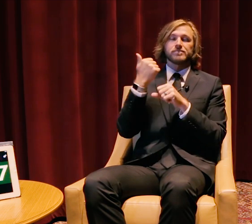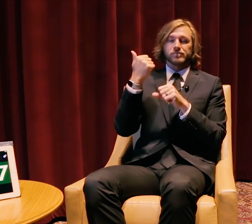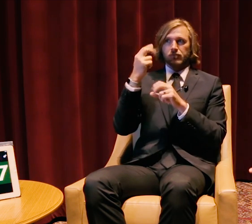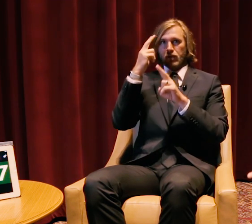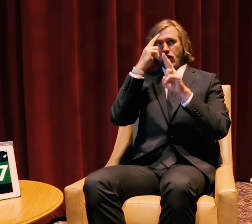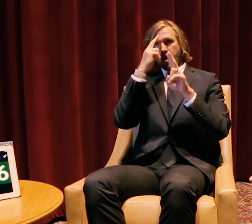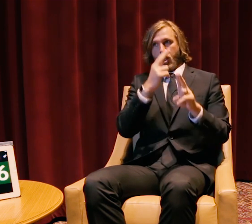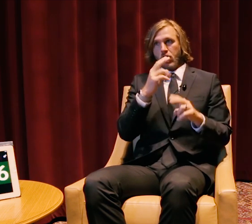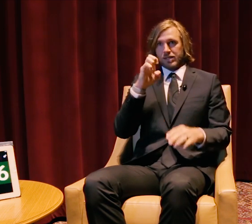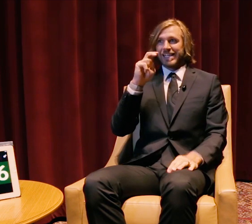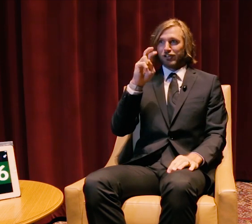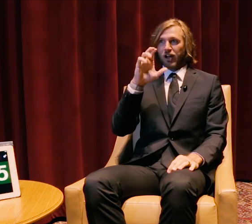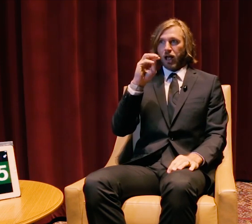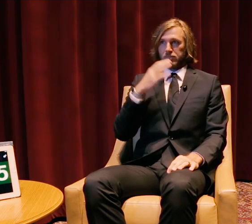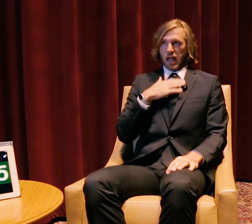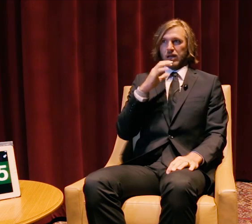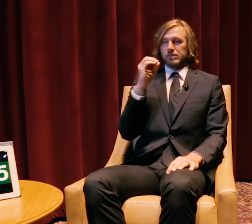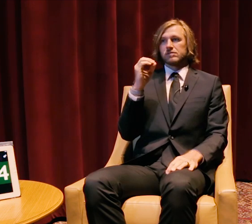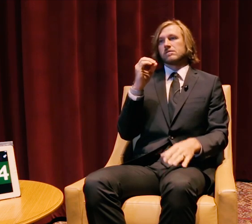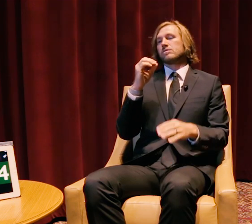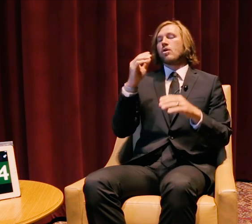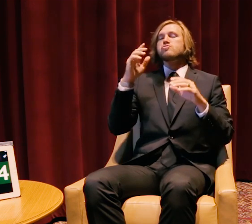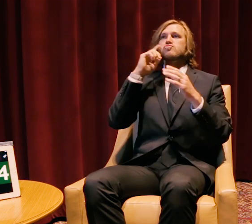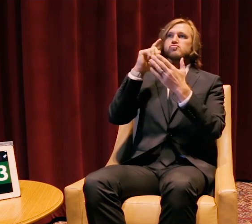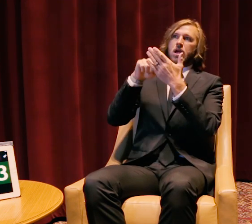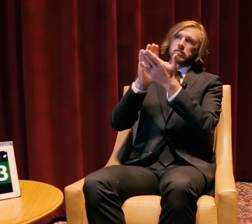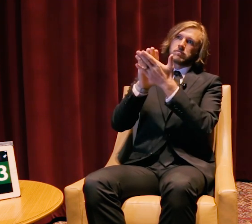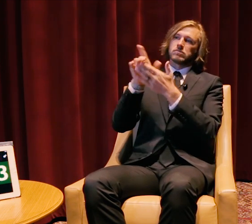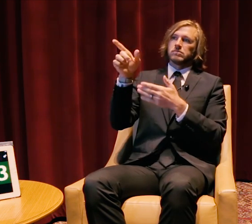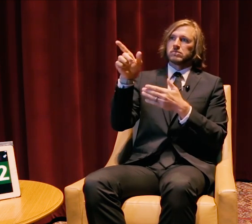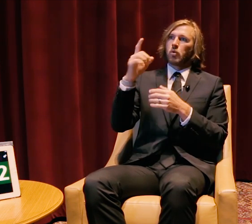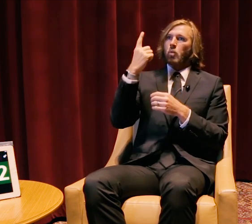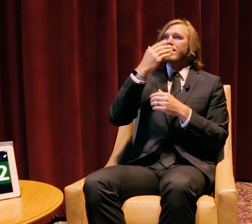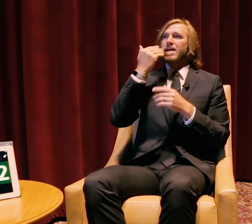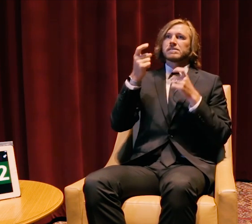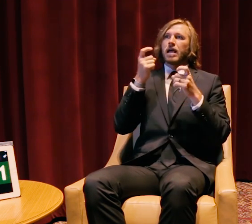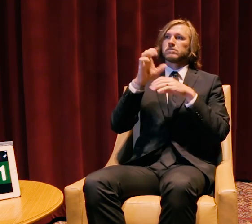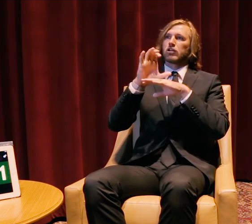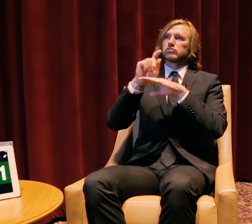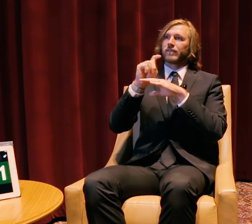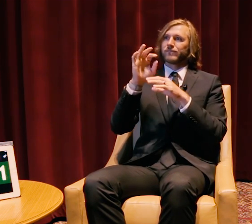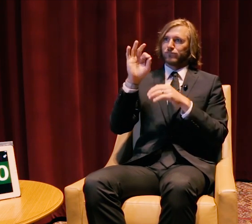honored Enercom to be recognized as one of America's best management consulting firms.